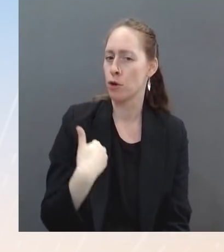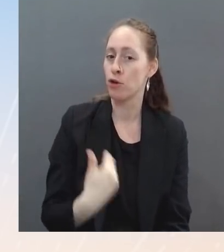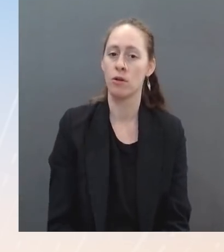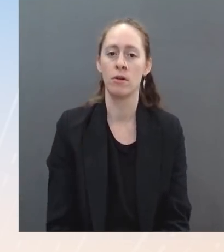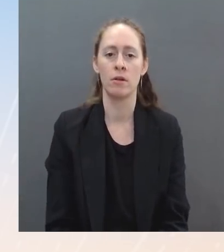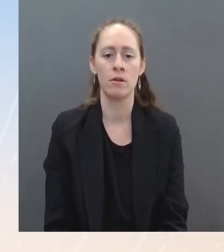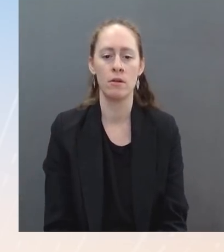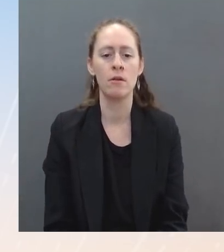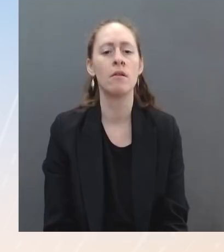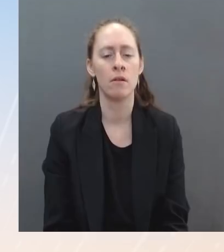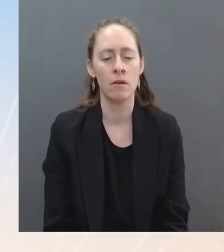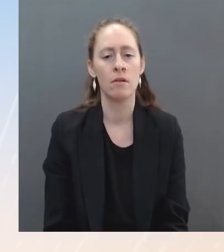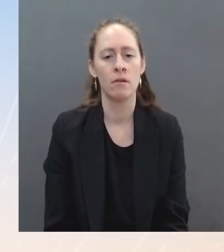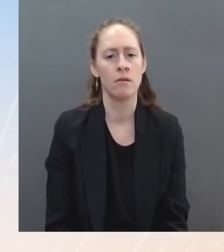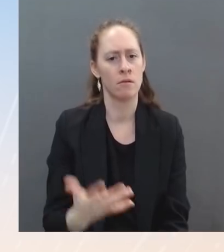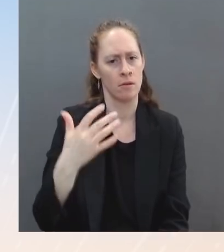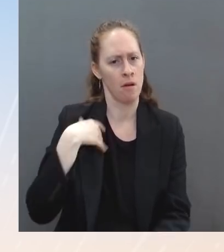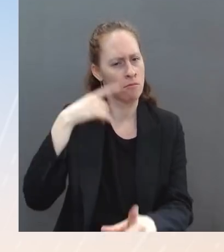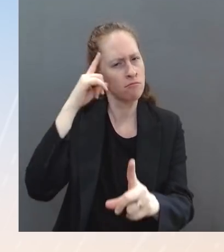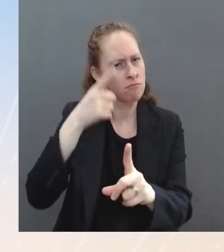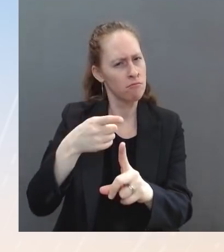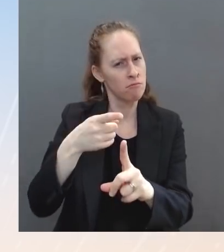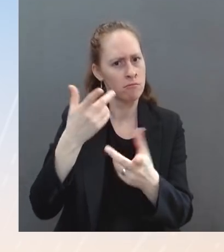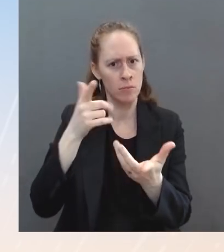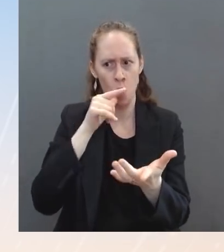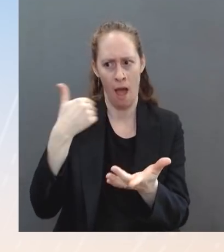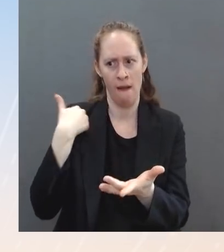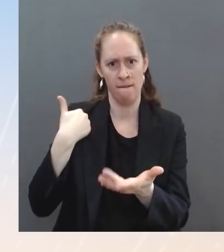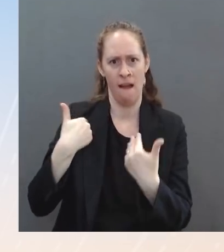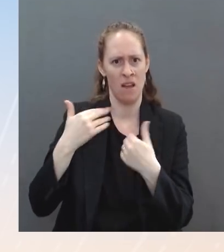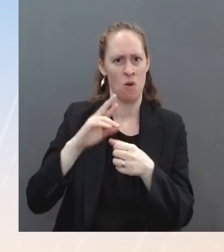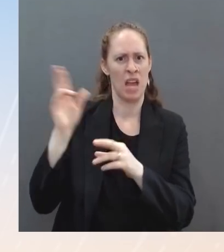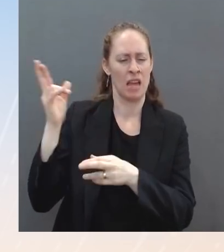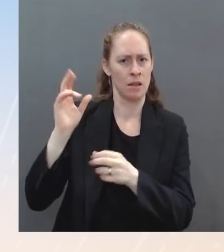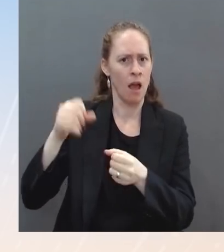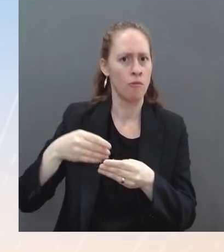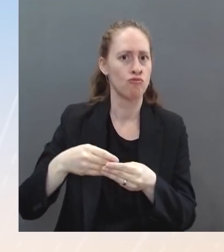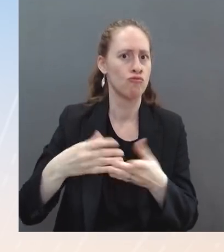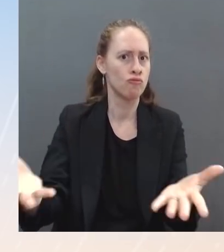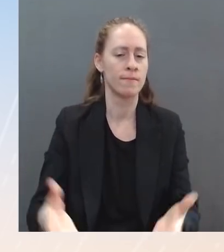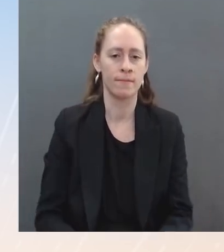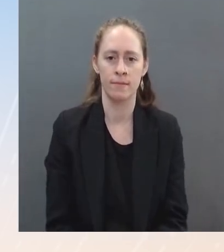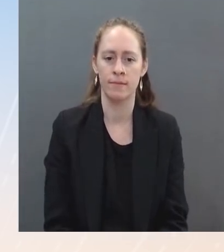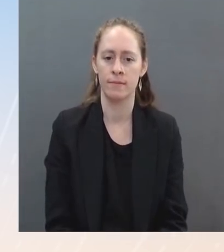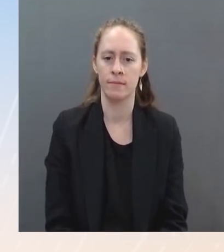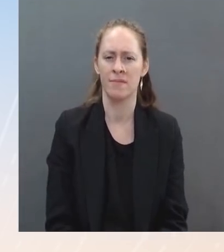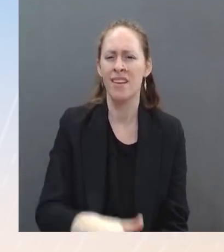The Press: And then, what are the guarantees for the American consumer in these six months, in the midst of COVID, in the midst of this war,